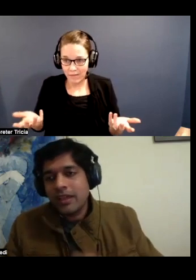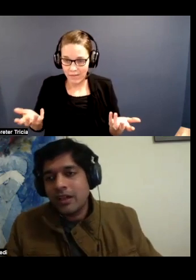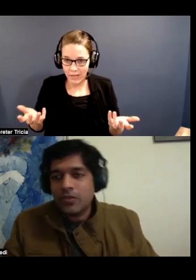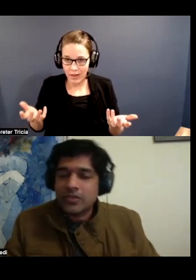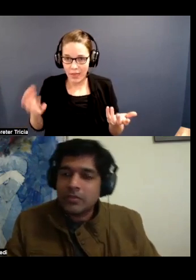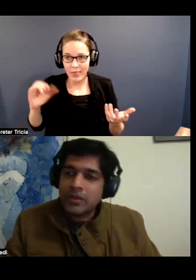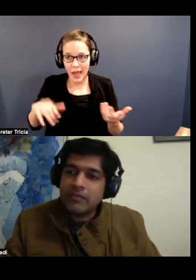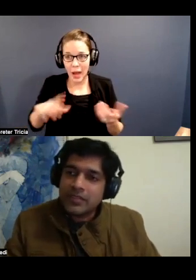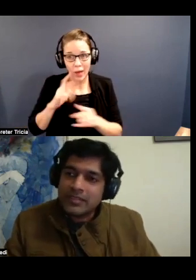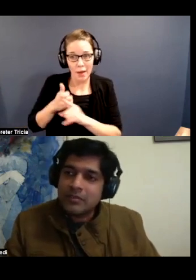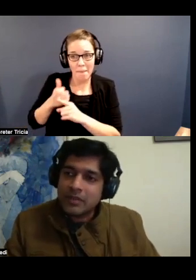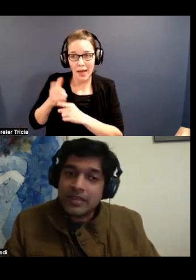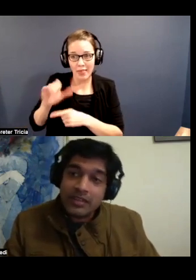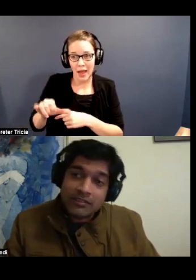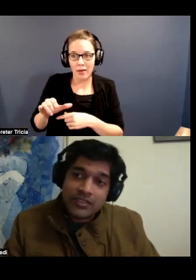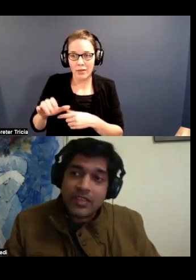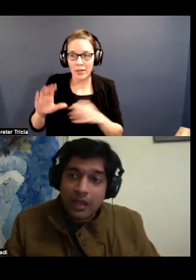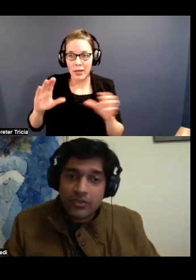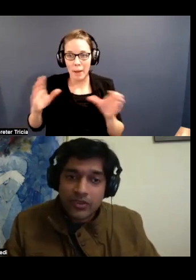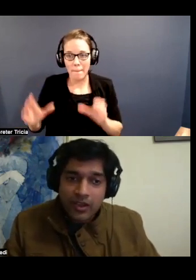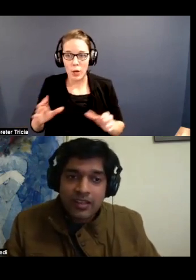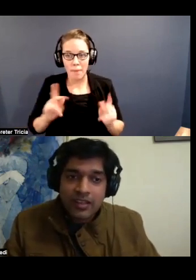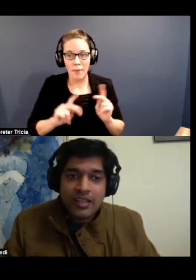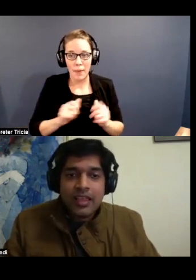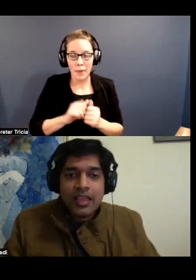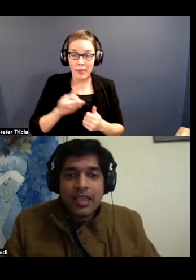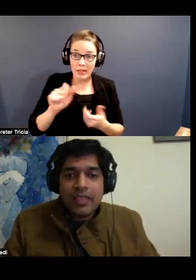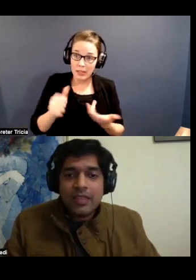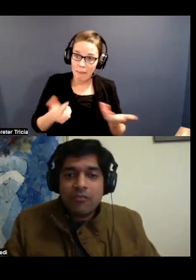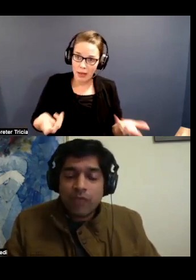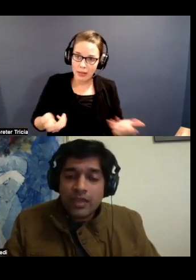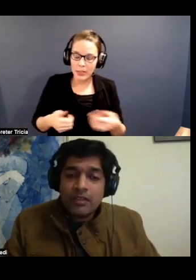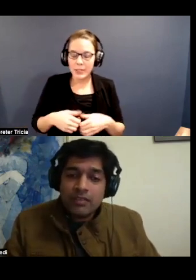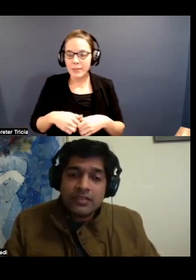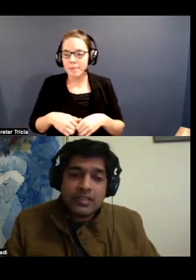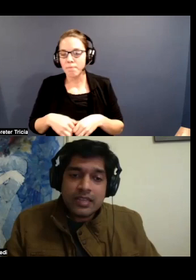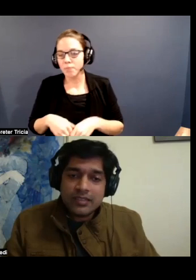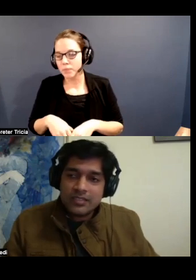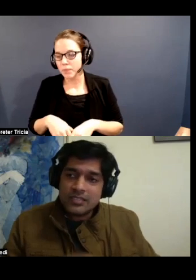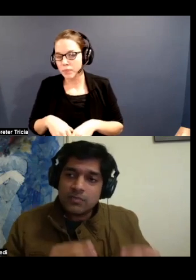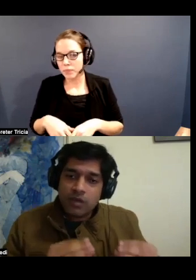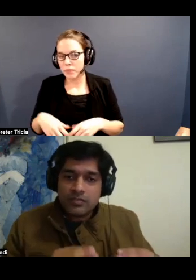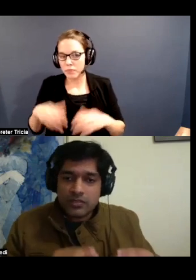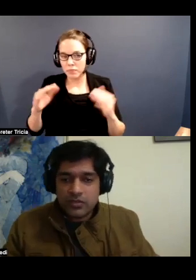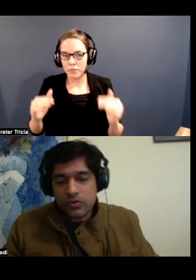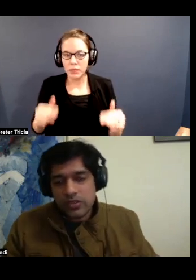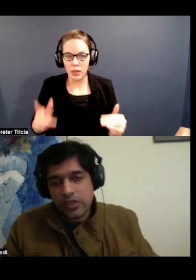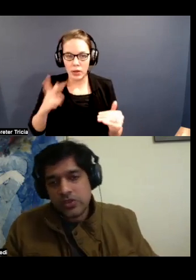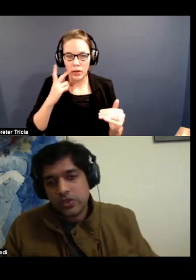somebody with disability lives in the house or not. Then finally, we see that there's this positive association